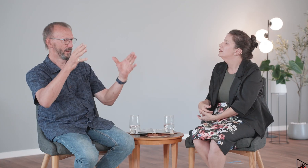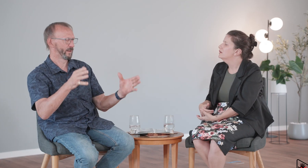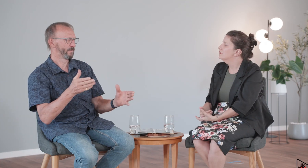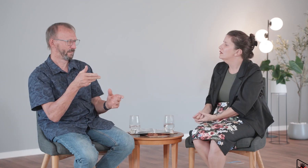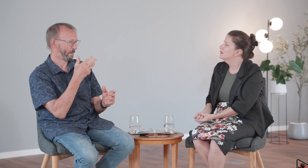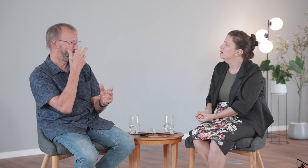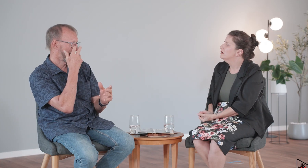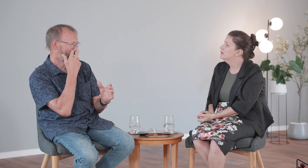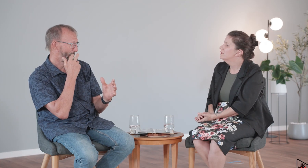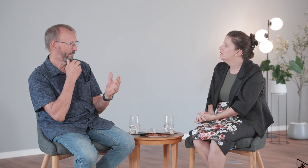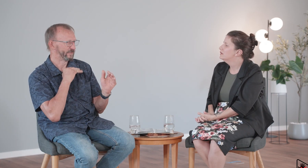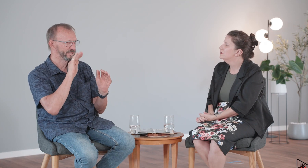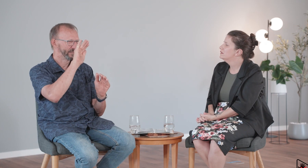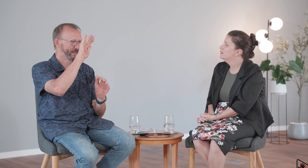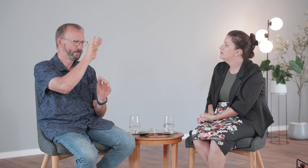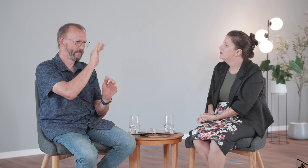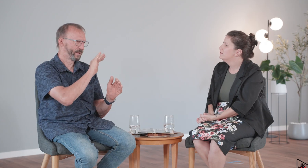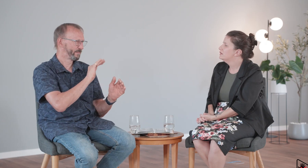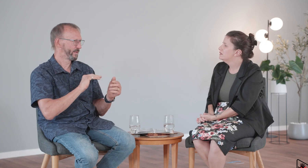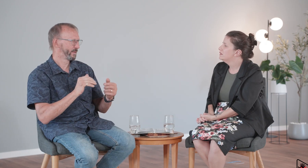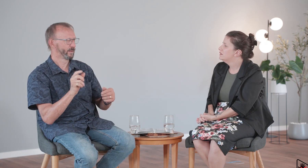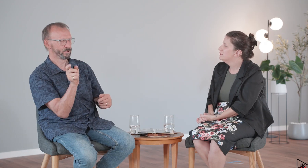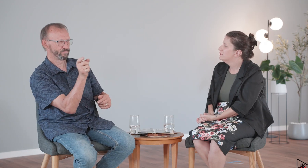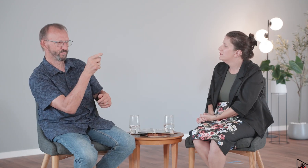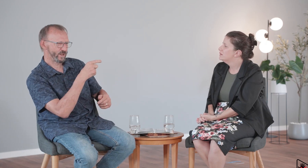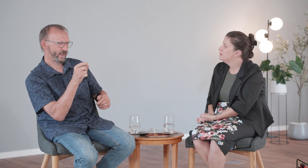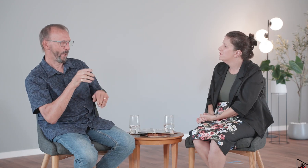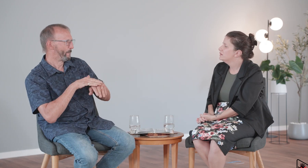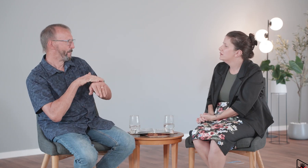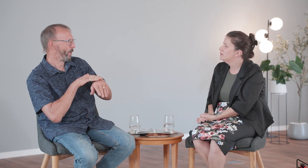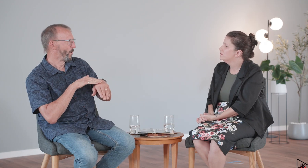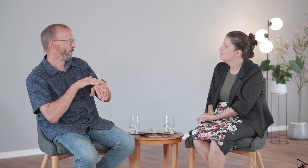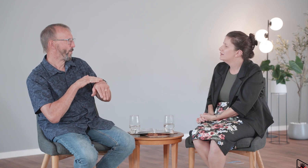And so the outboard was pretty old when we got it, but I sanded it up and repainted it